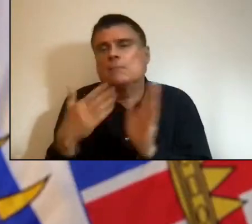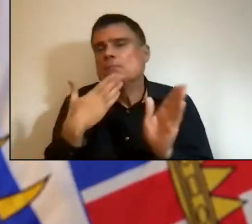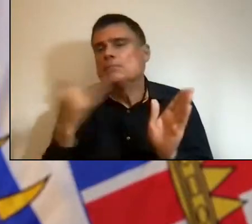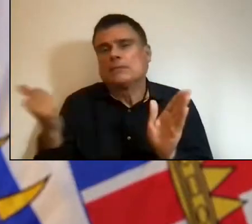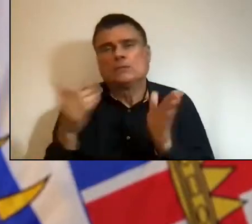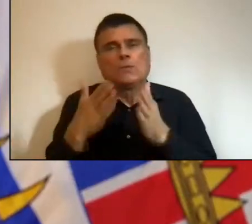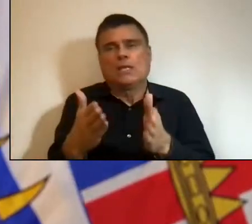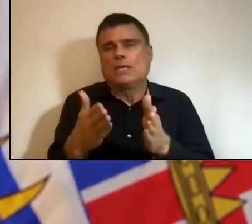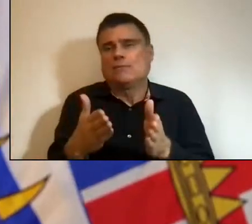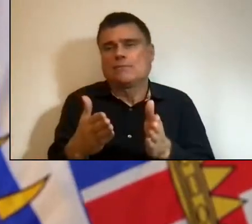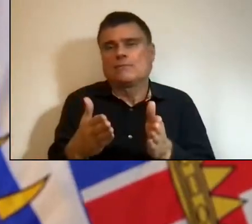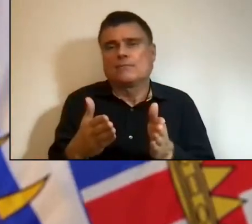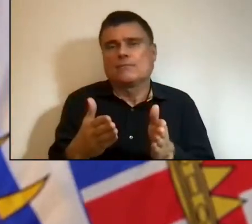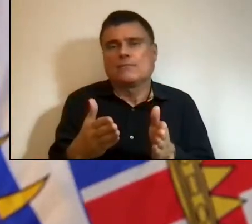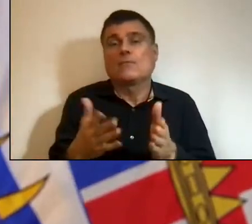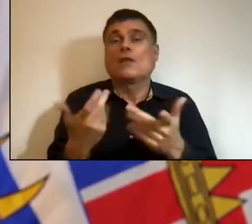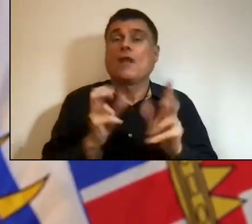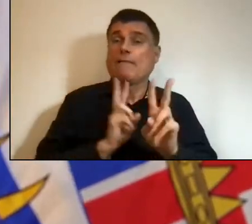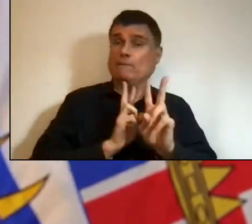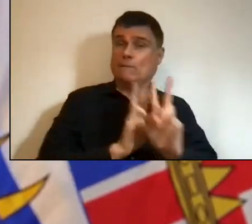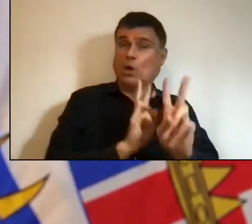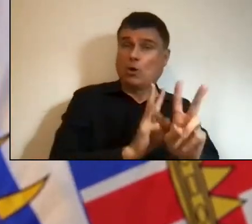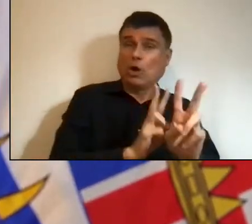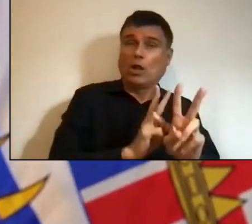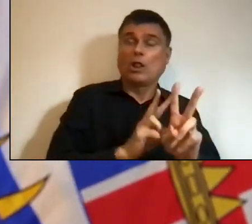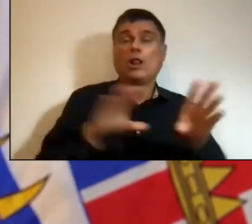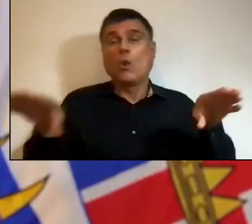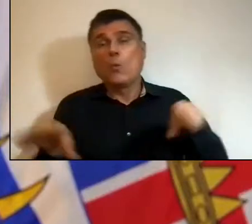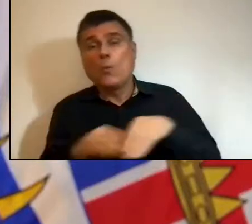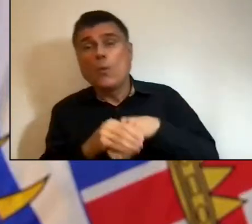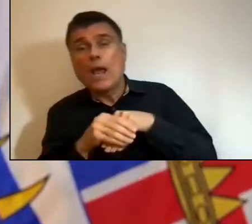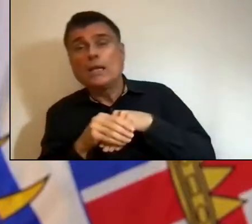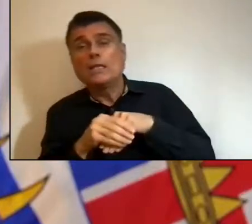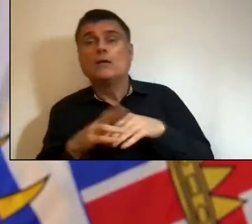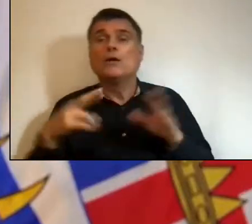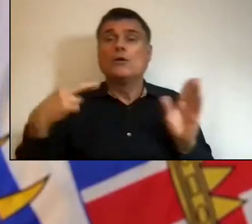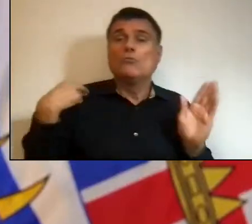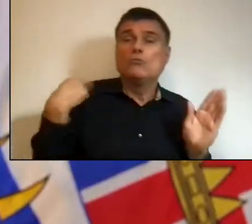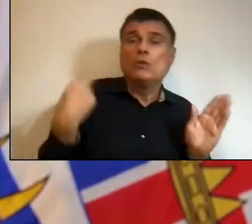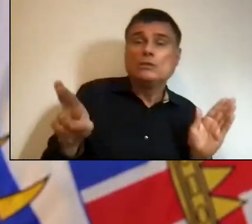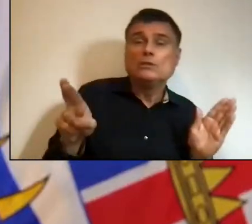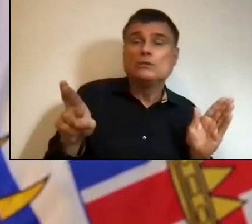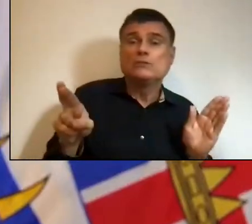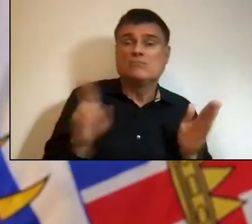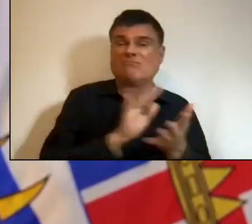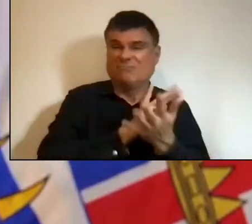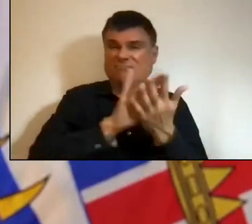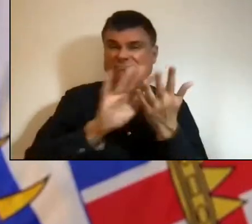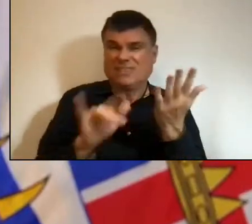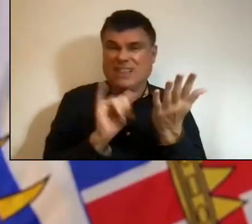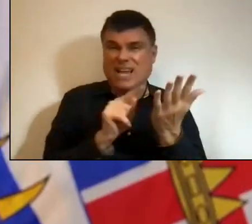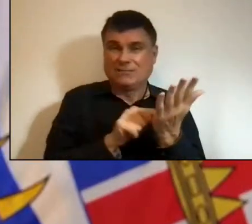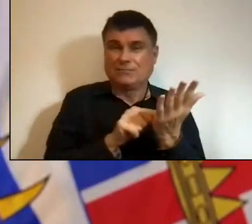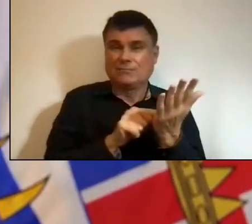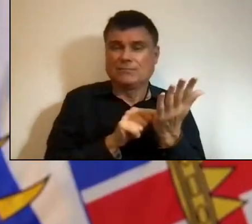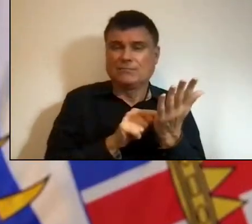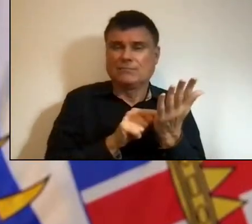, weddings and religious